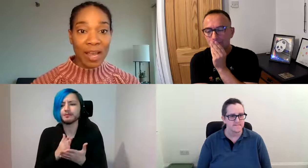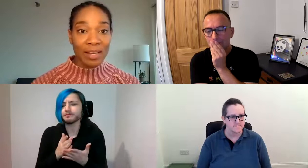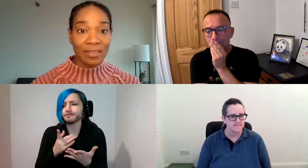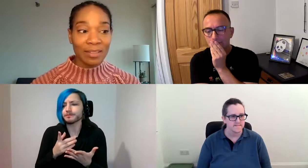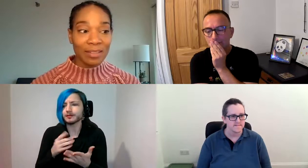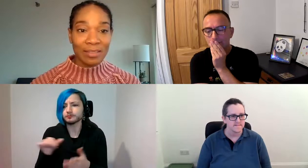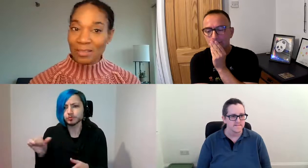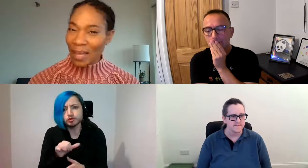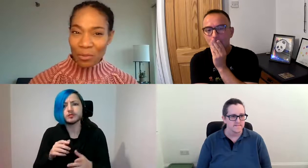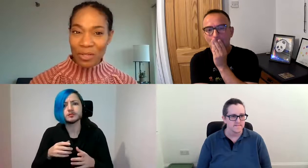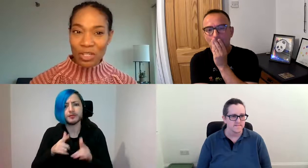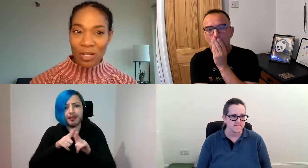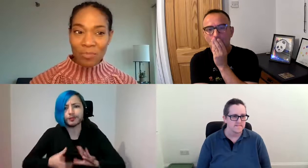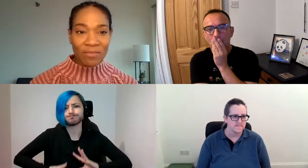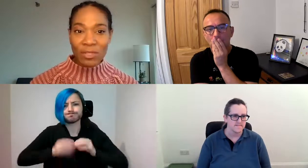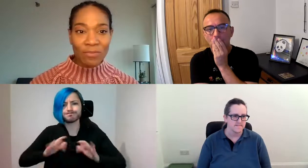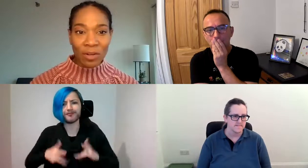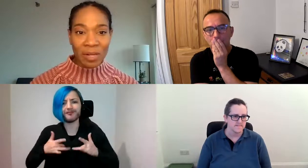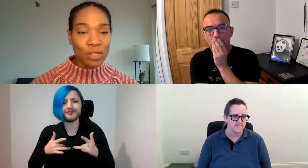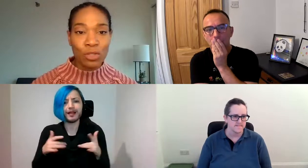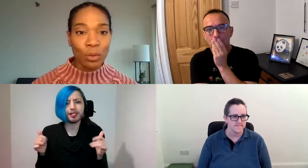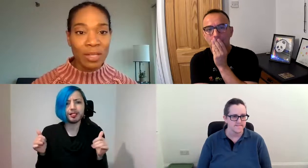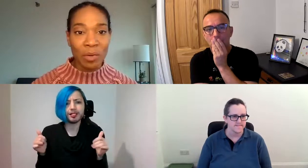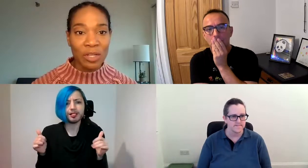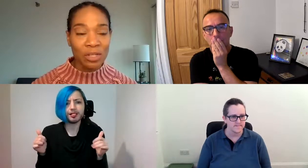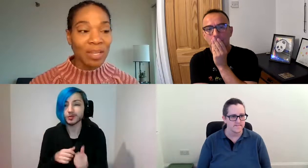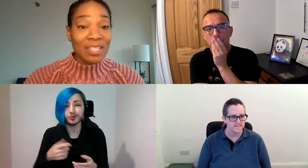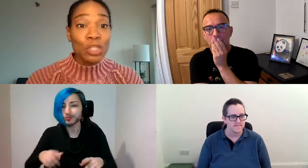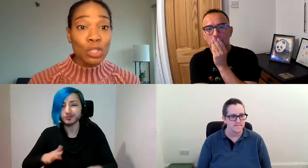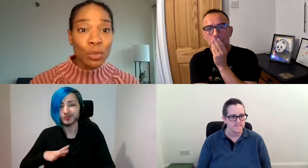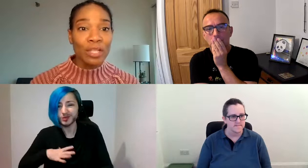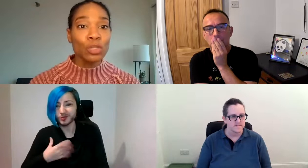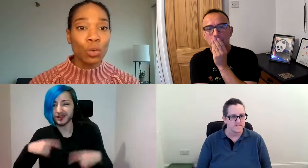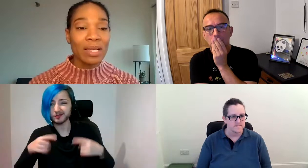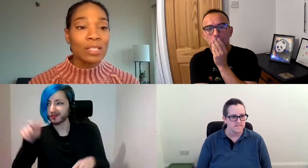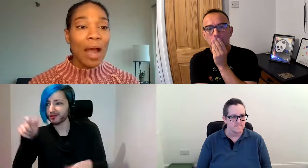conversation, because that is what the Queen's English is.